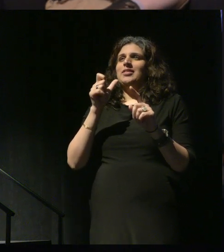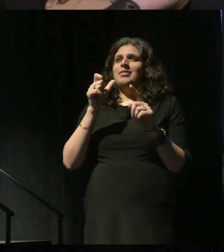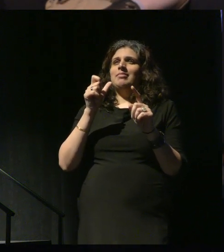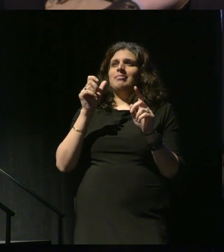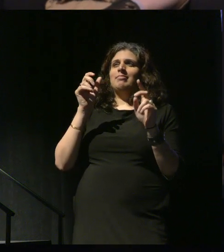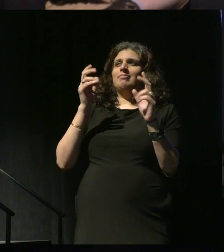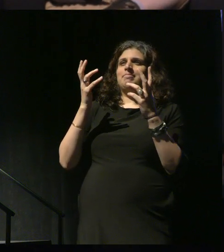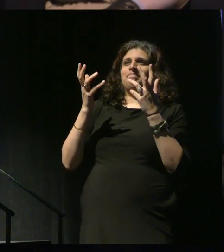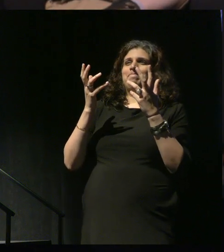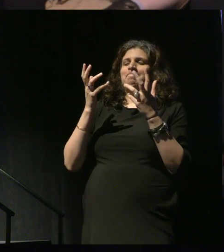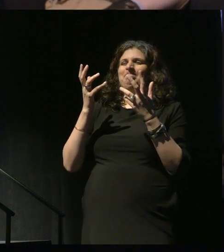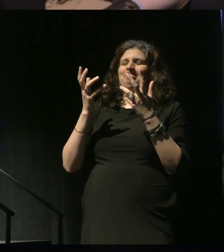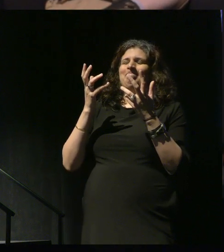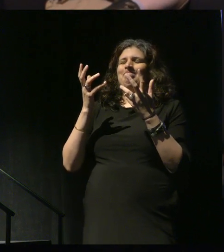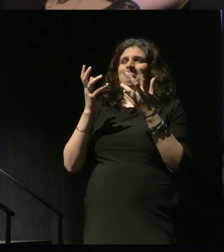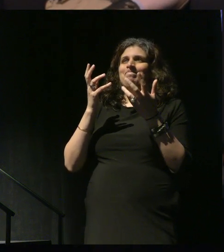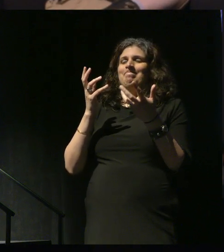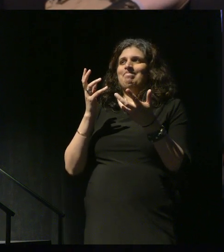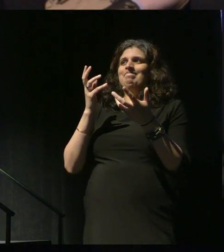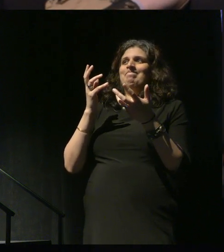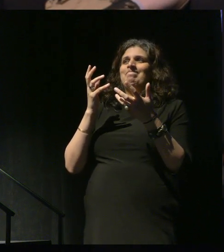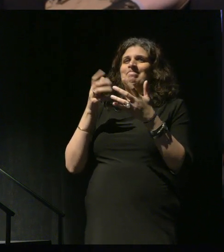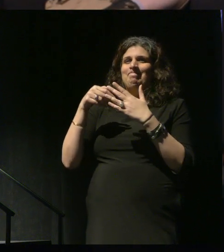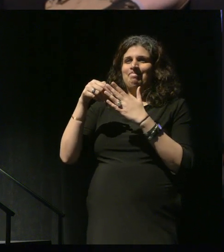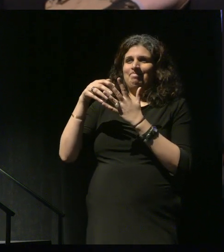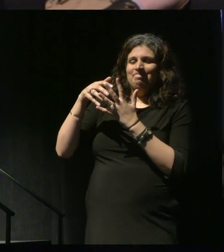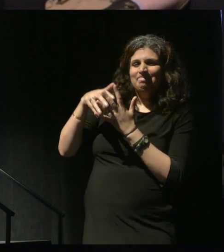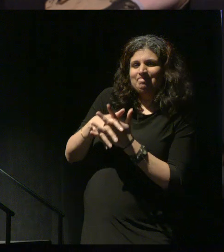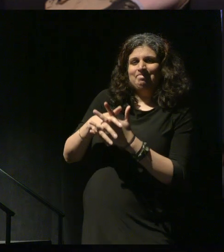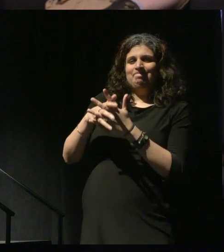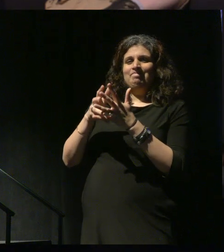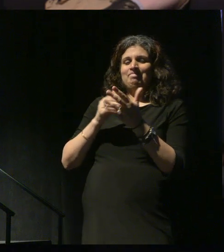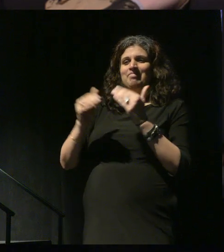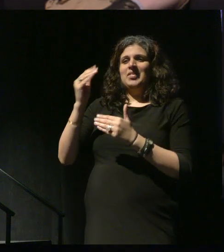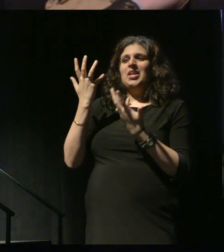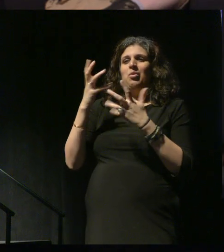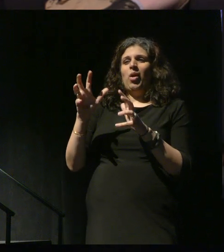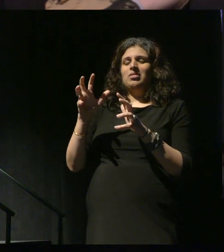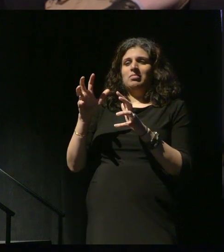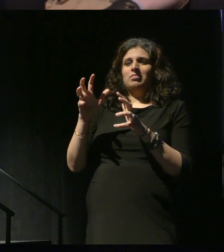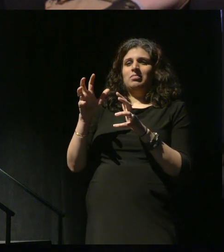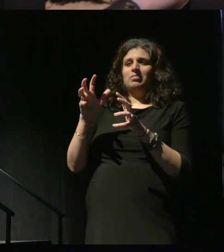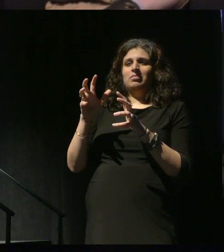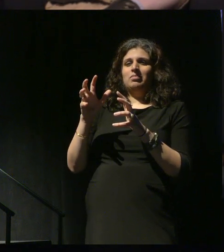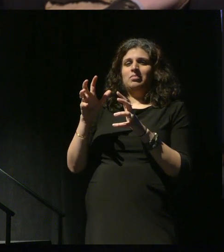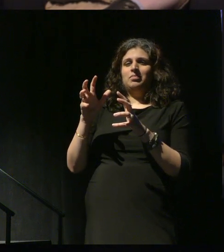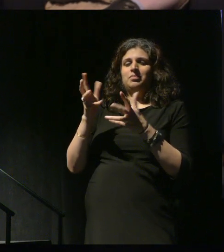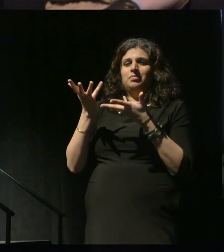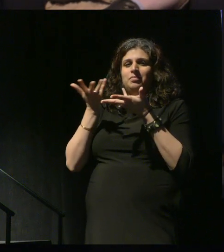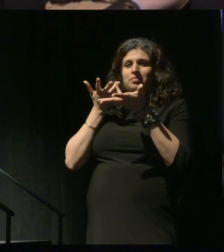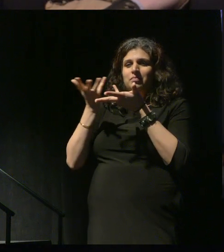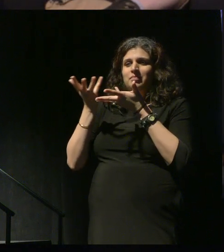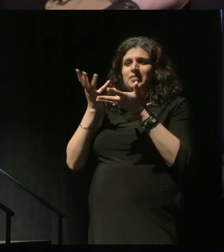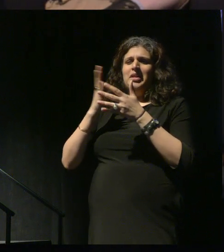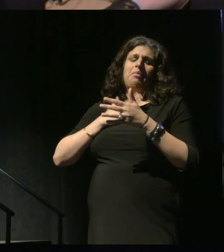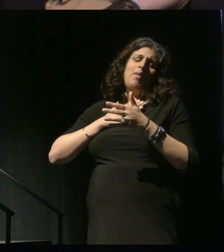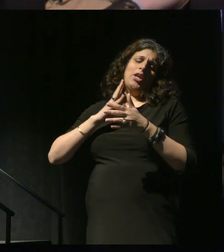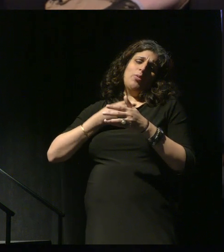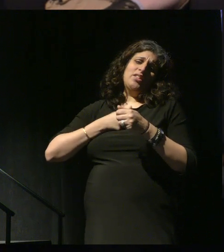You know, like they couldn't, you know, it's not, you know, like they wouldn't want to, you know, like engage with my pre-transition life.